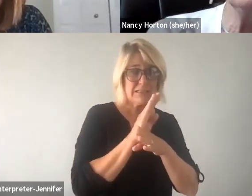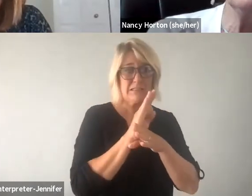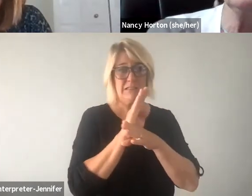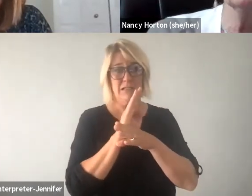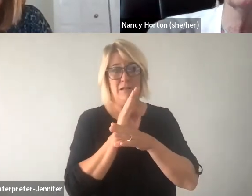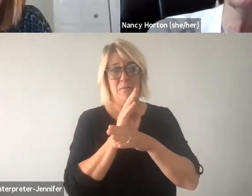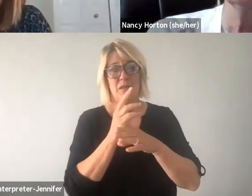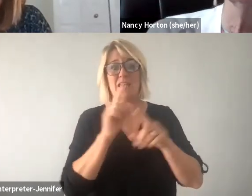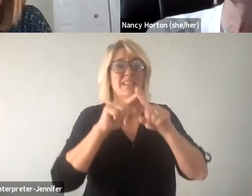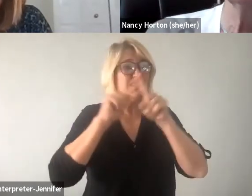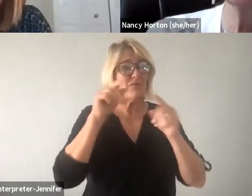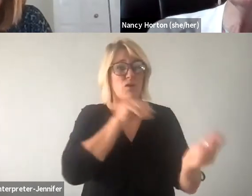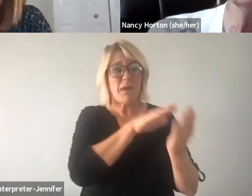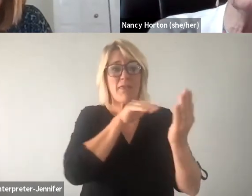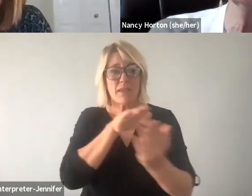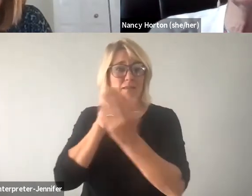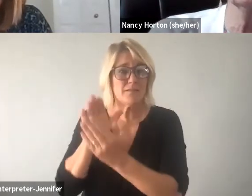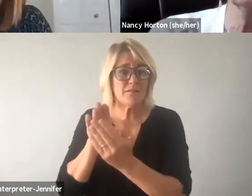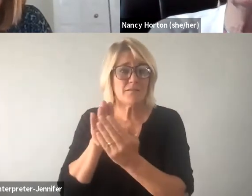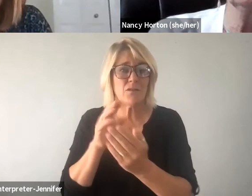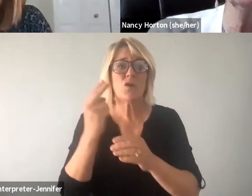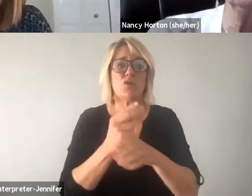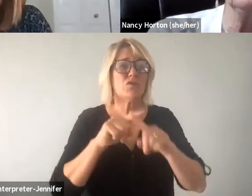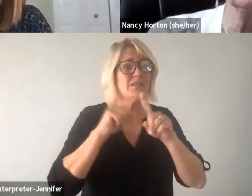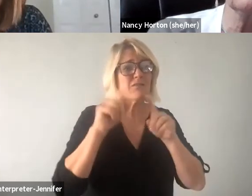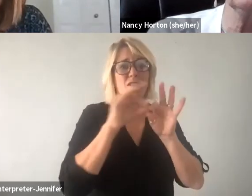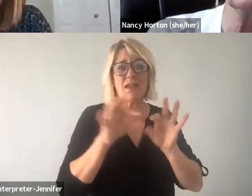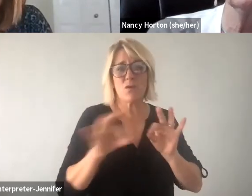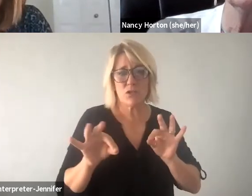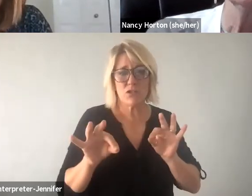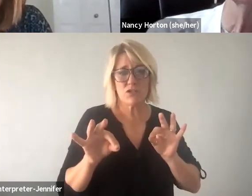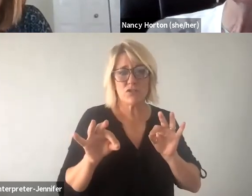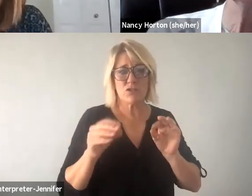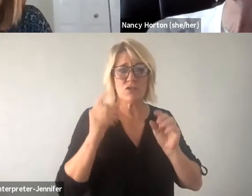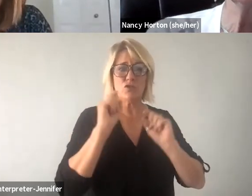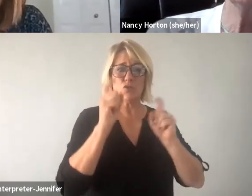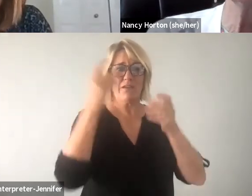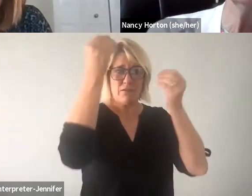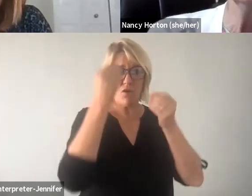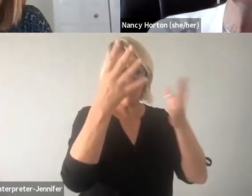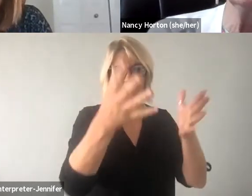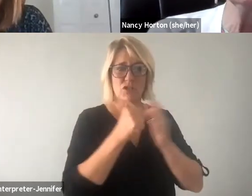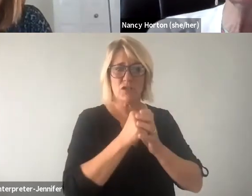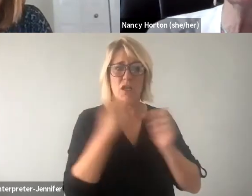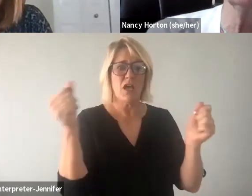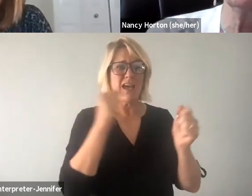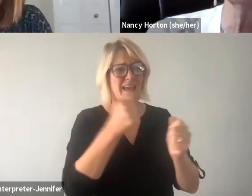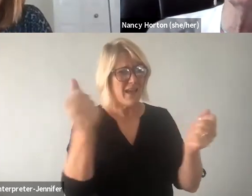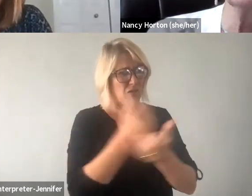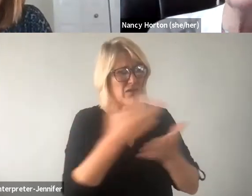So really encourage -- you know, we really encourage organizations, businesses, use multiple methods, use